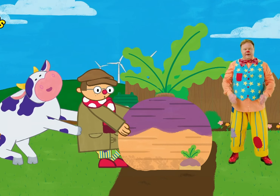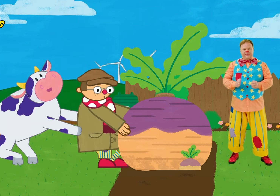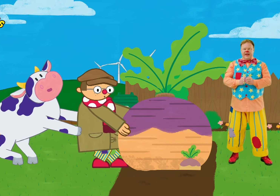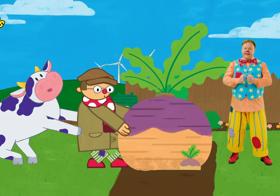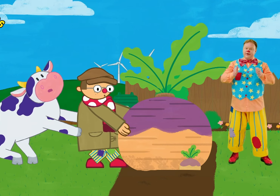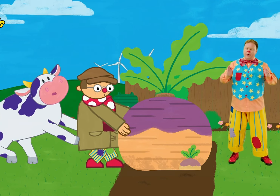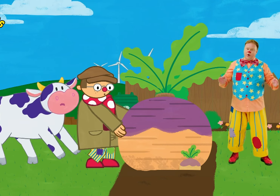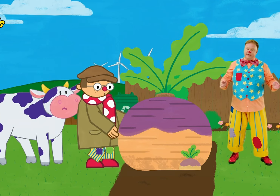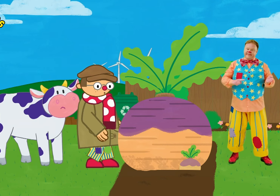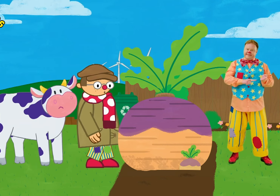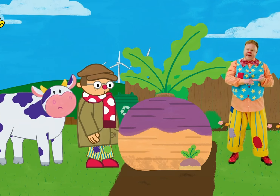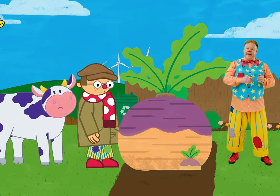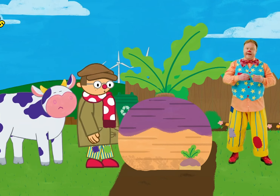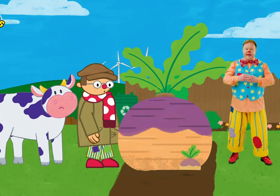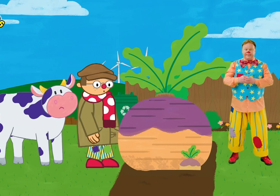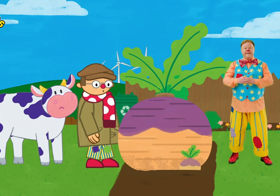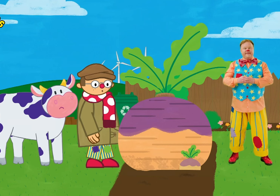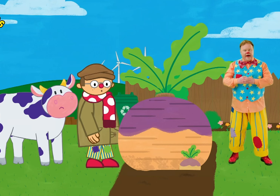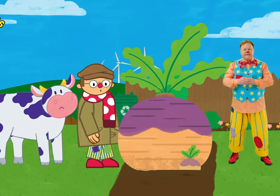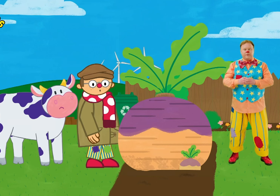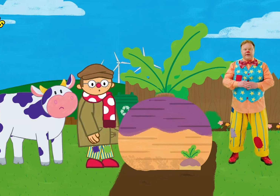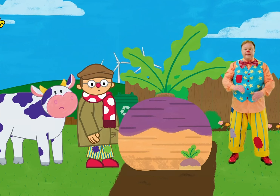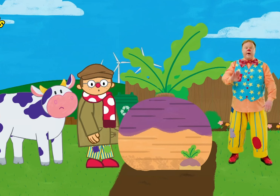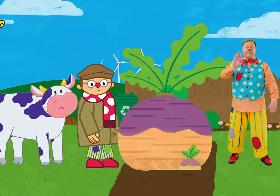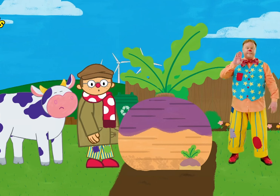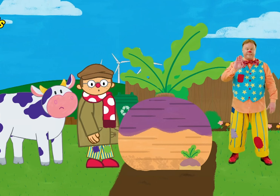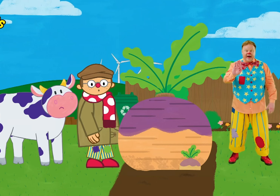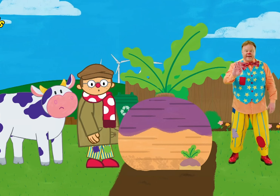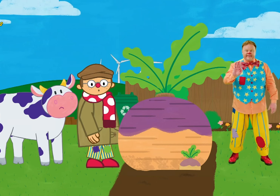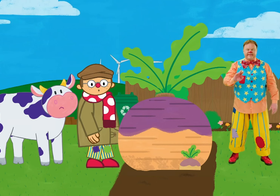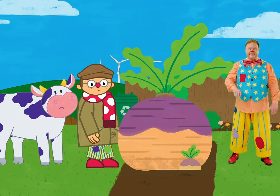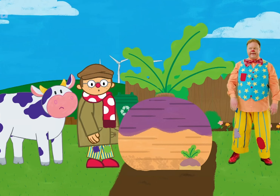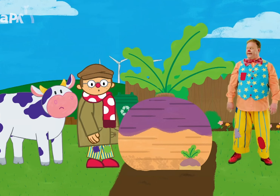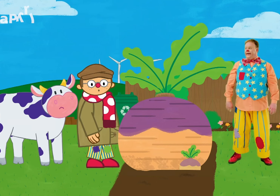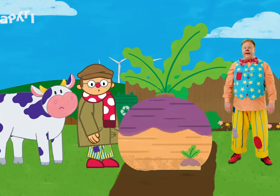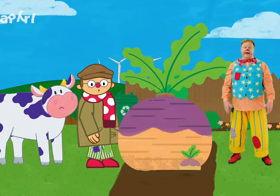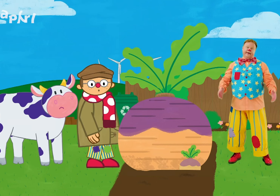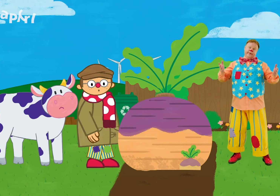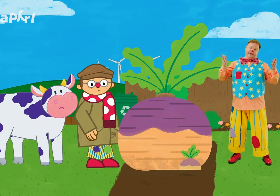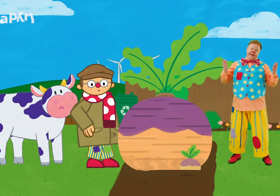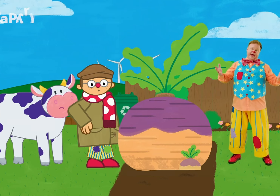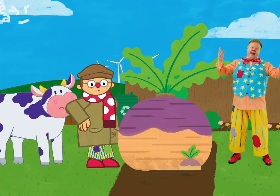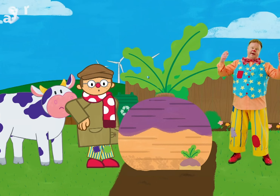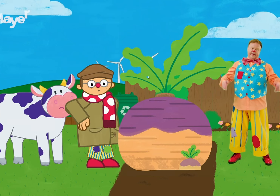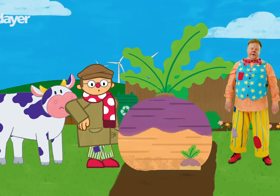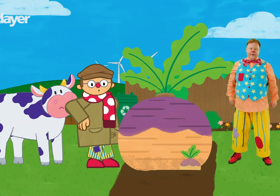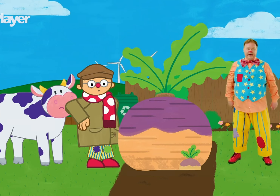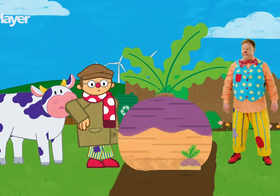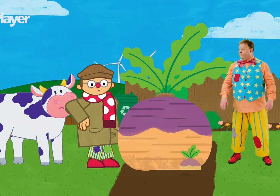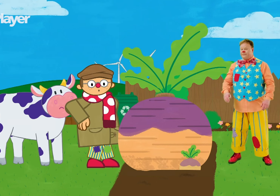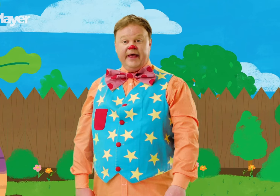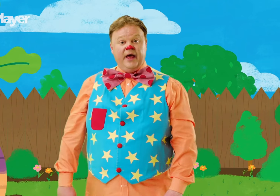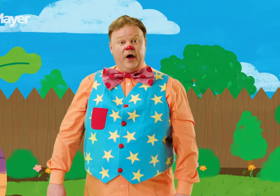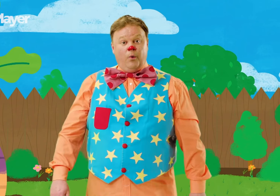but the enormous turnip just would not budge oh no